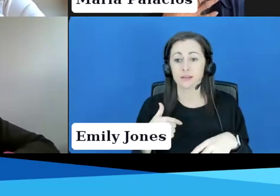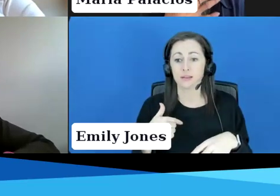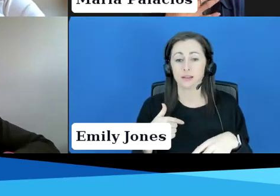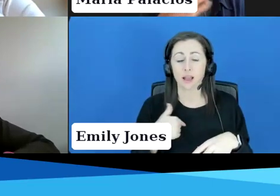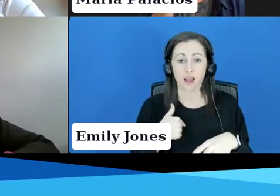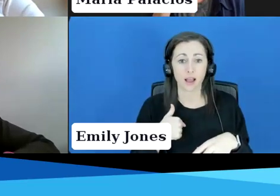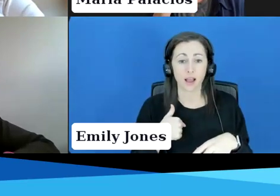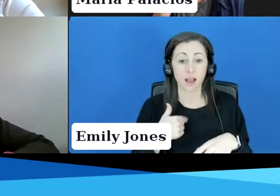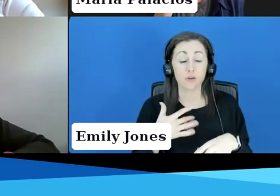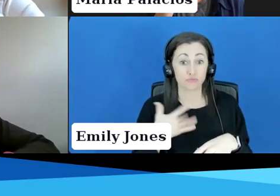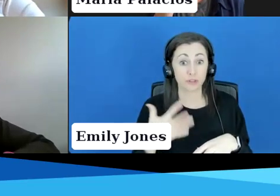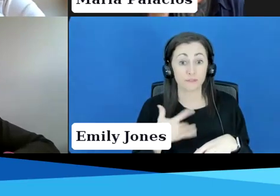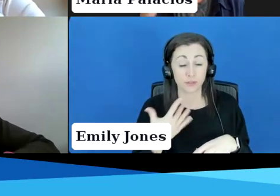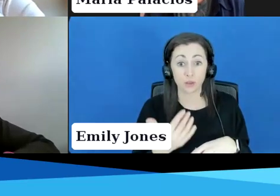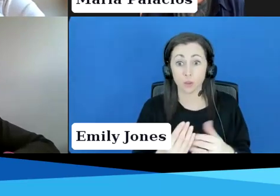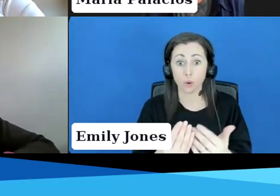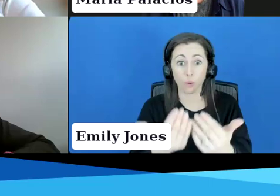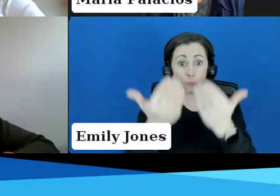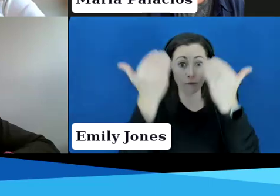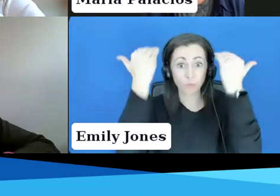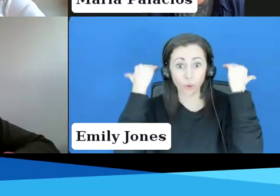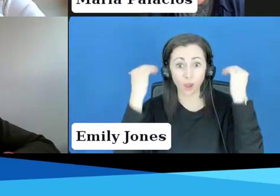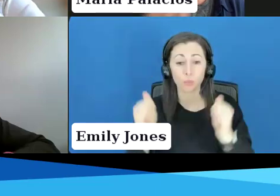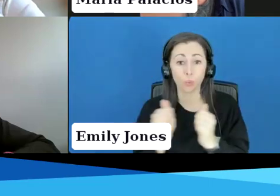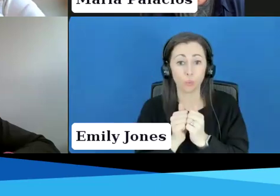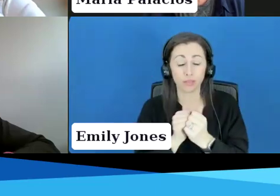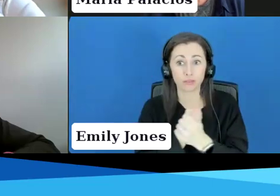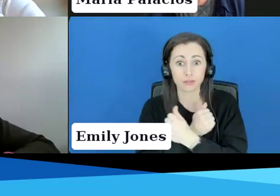overwhelmed with amazing love for this space.